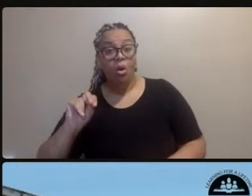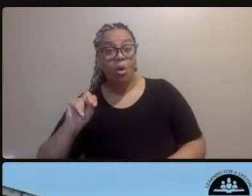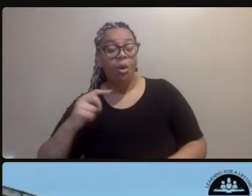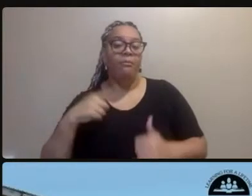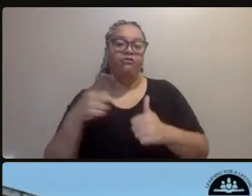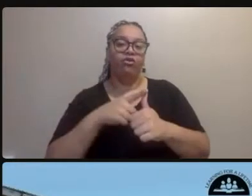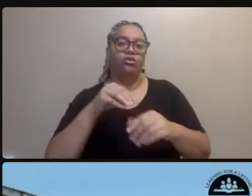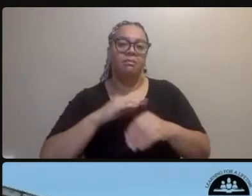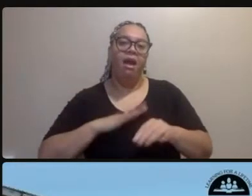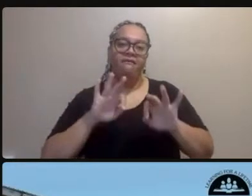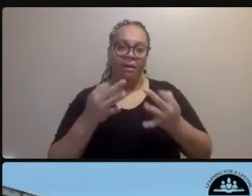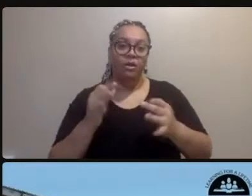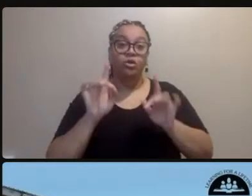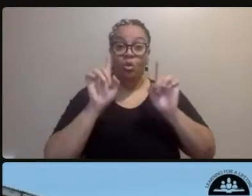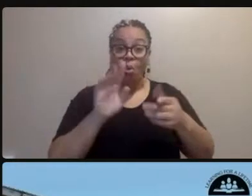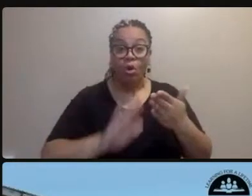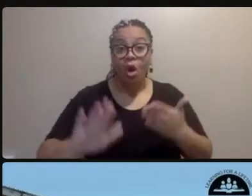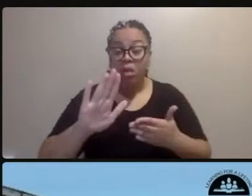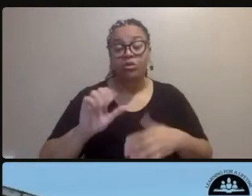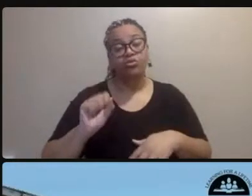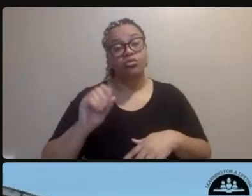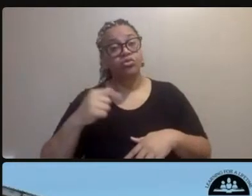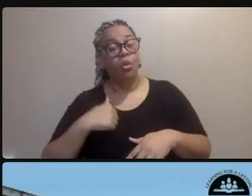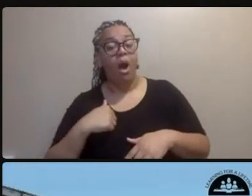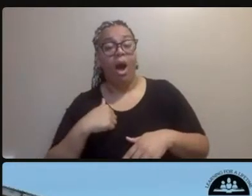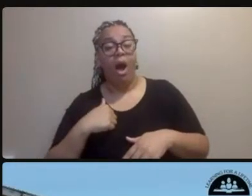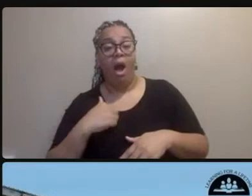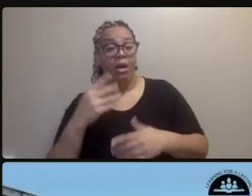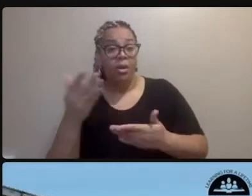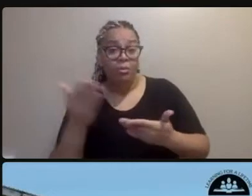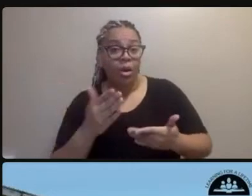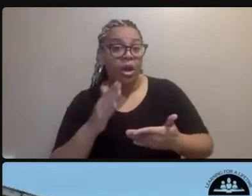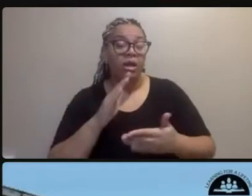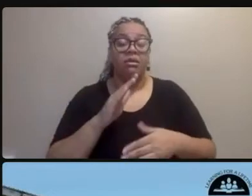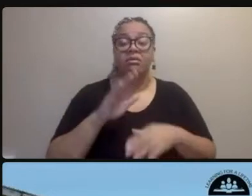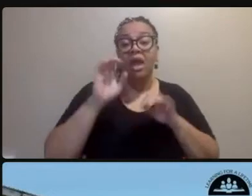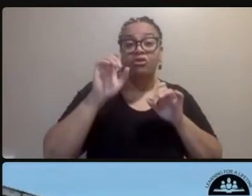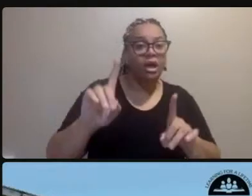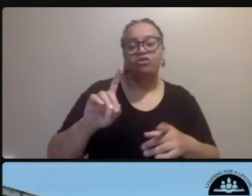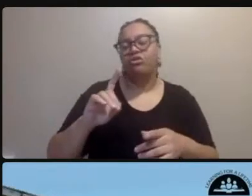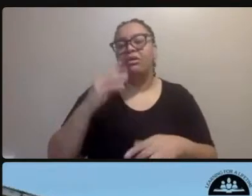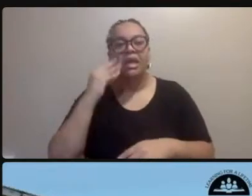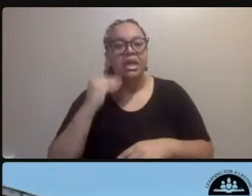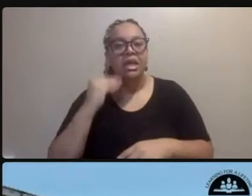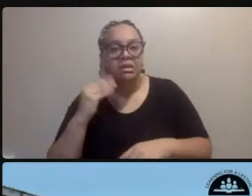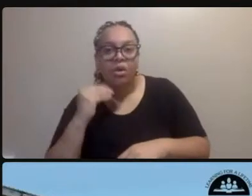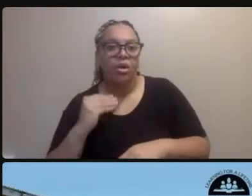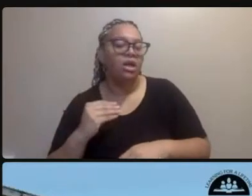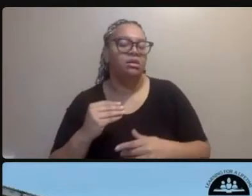BRING TO SCHOOL. SO AND AS A LATINO AND FIRST IN